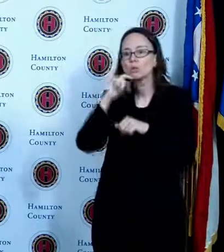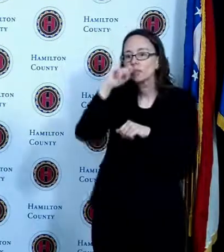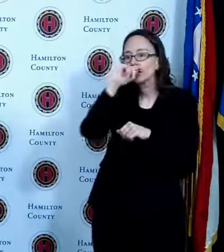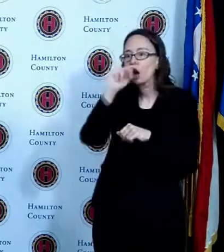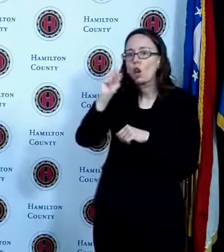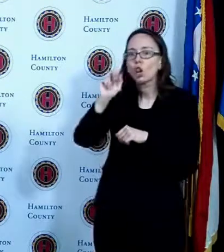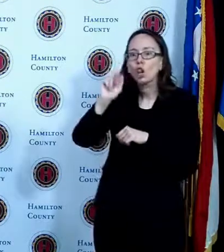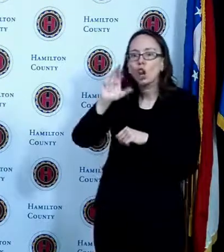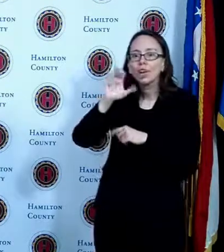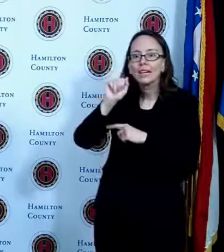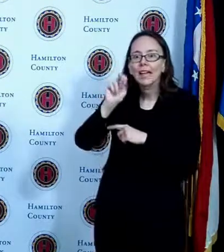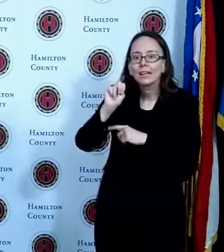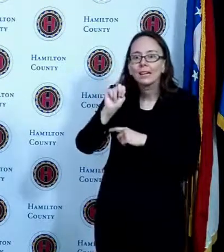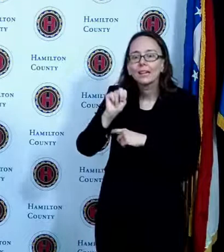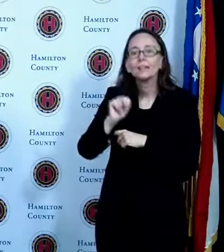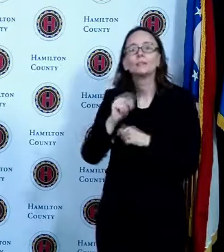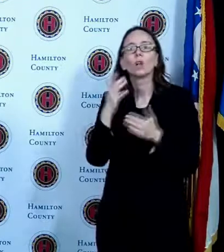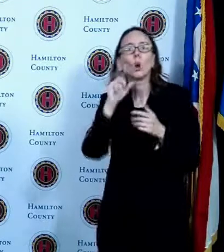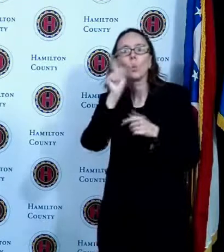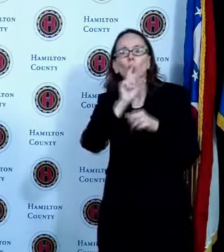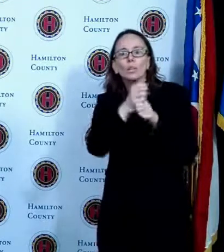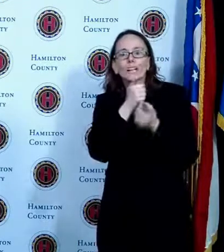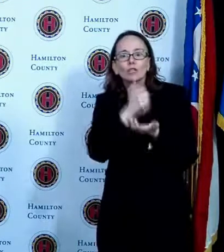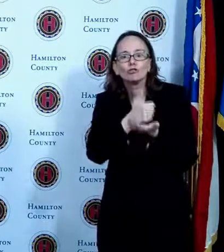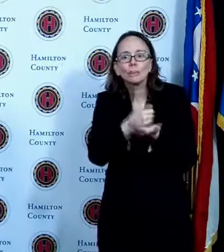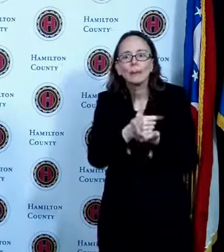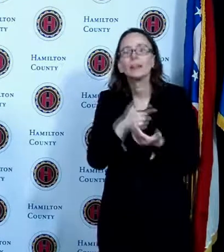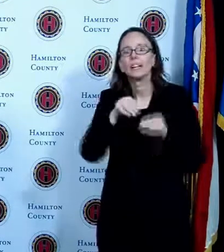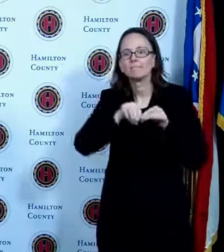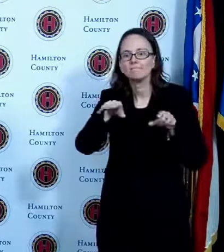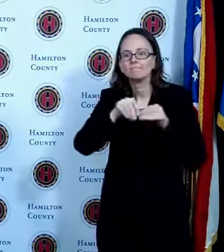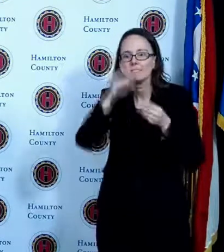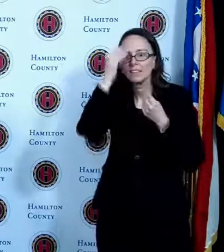and I just want to end with this one kind of thought and kind of humanize